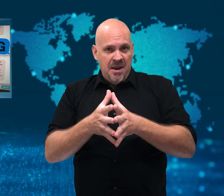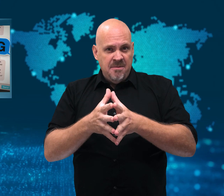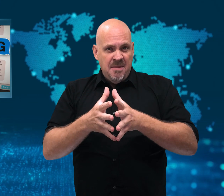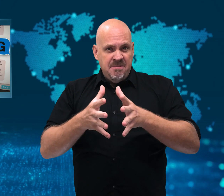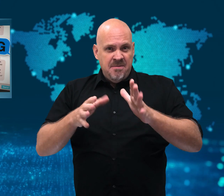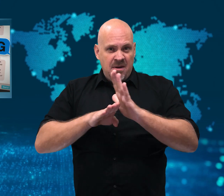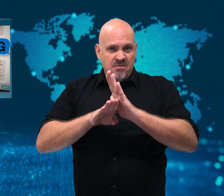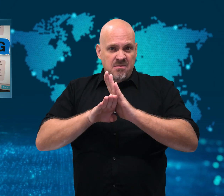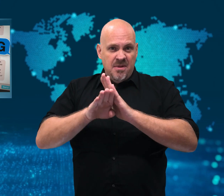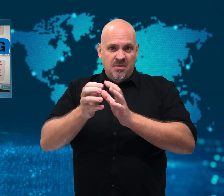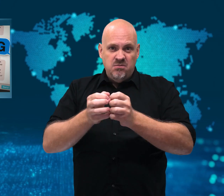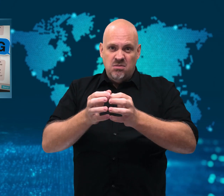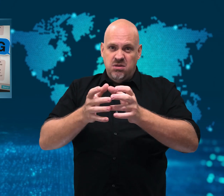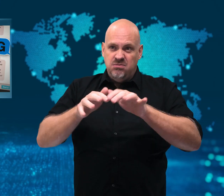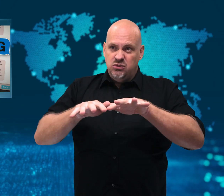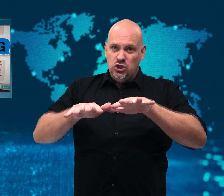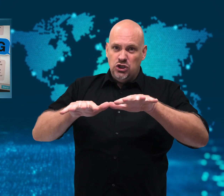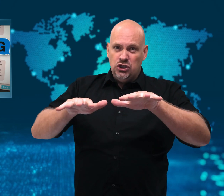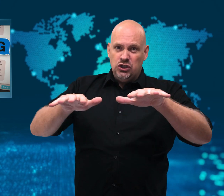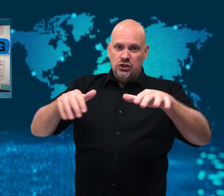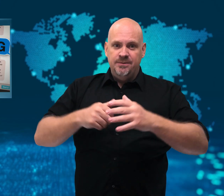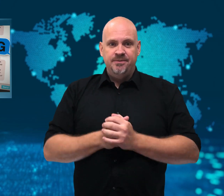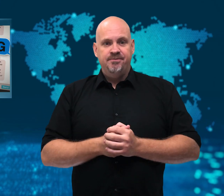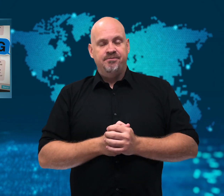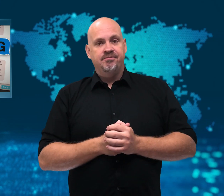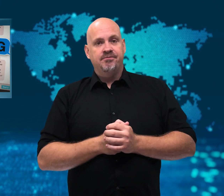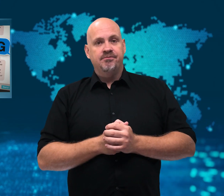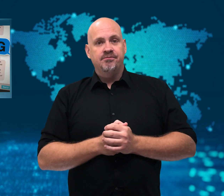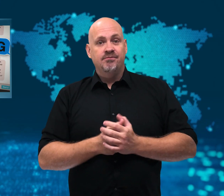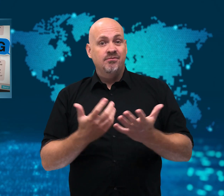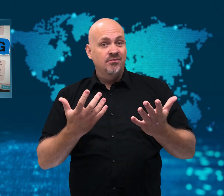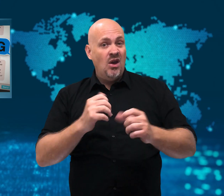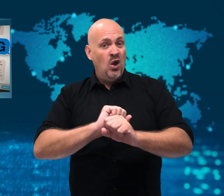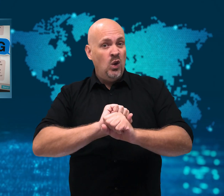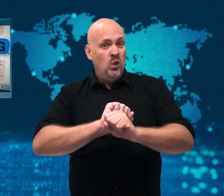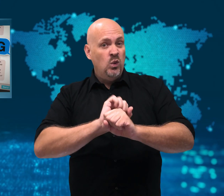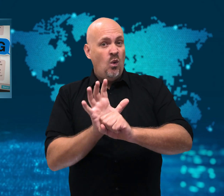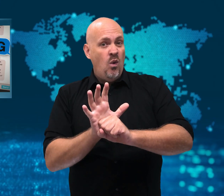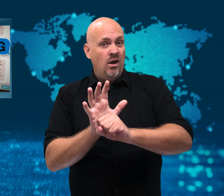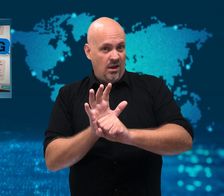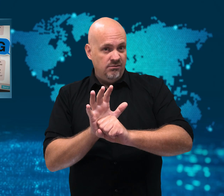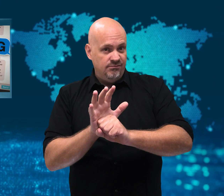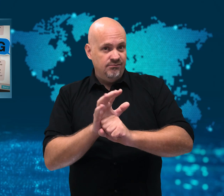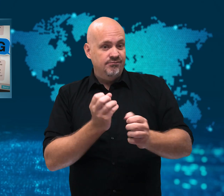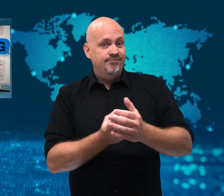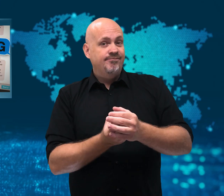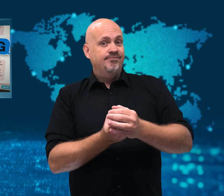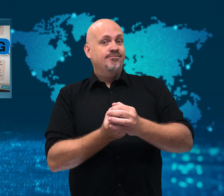This has led to a rise in scam attempts via